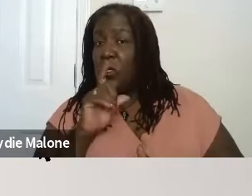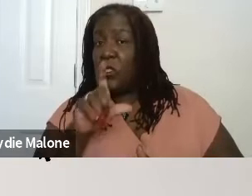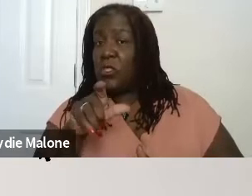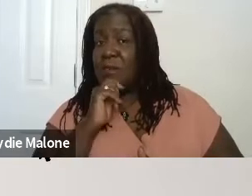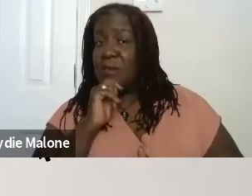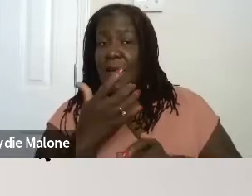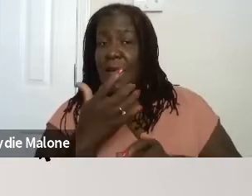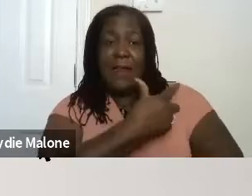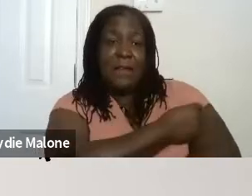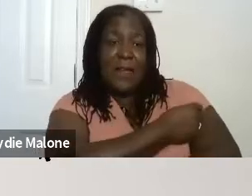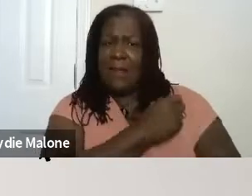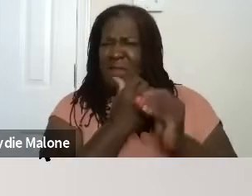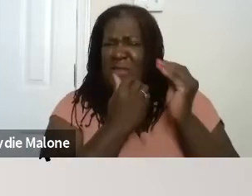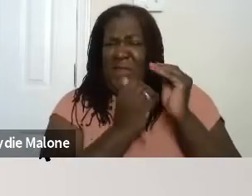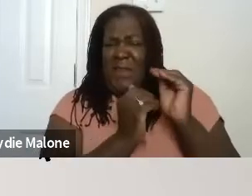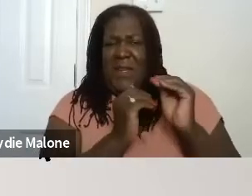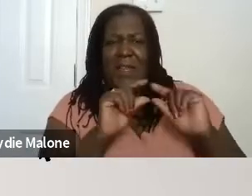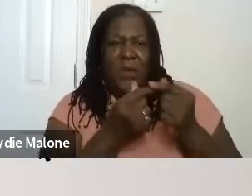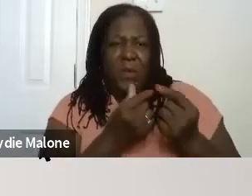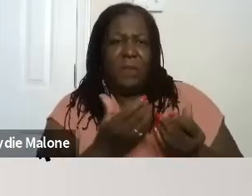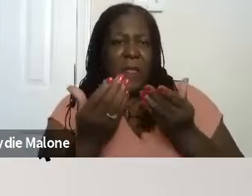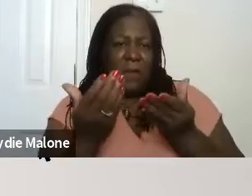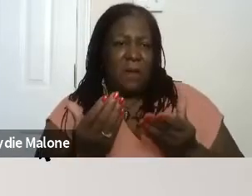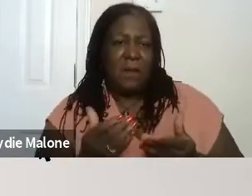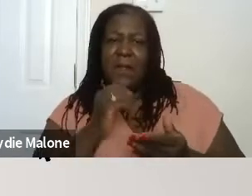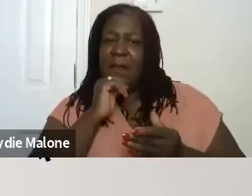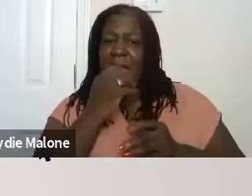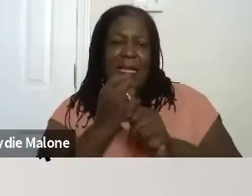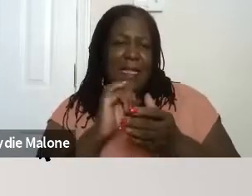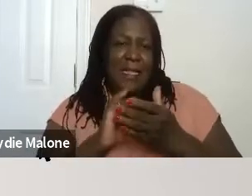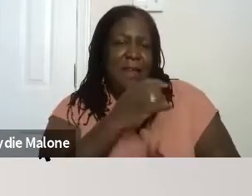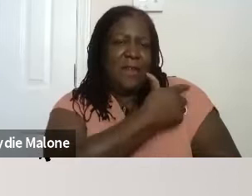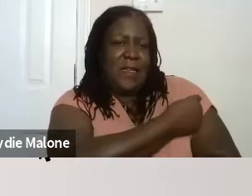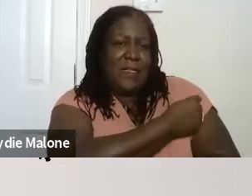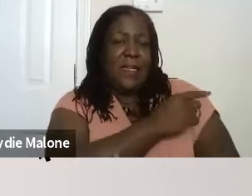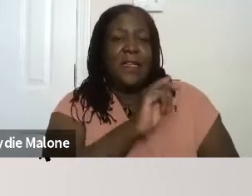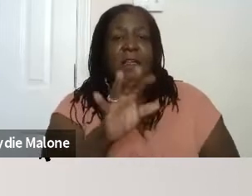a very limited group are recommended to not receive it. So if you've previously had a